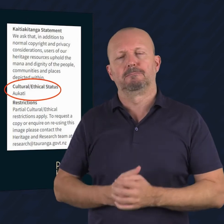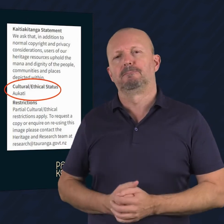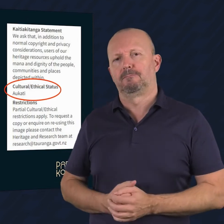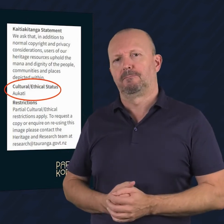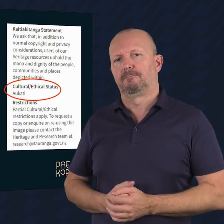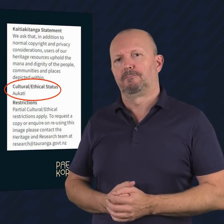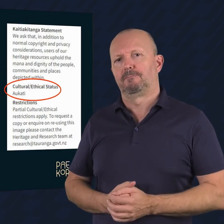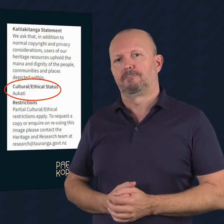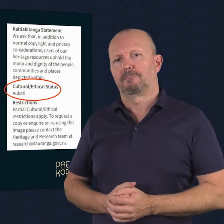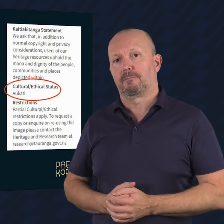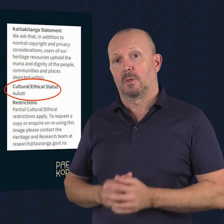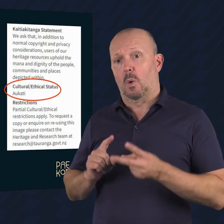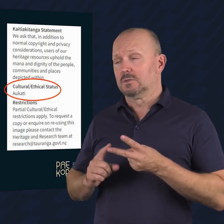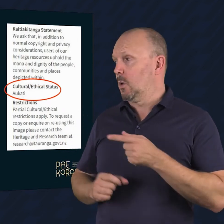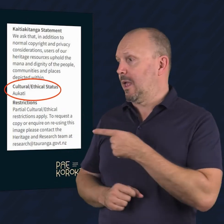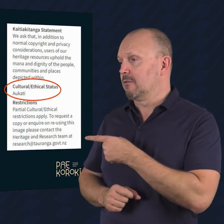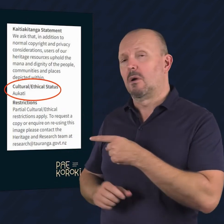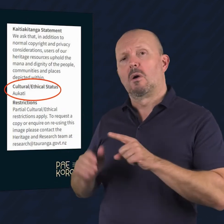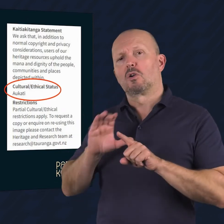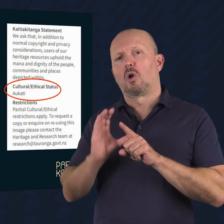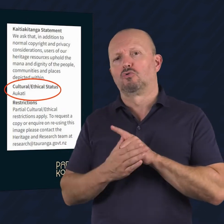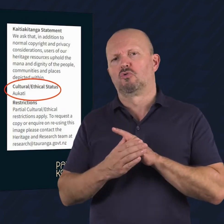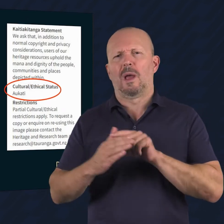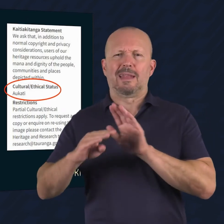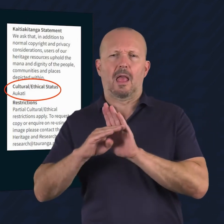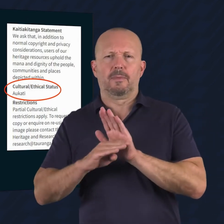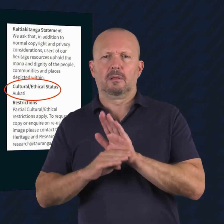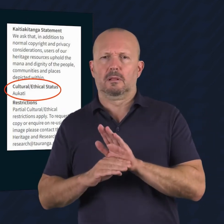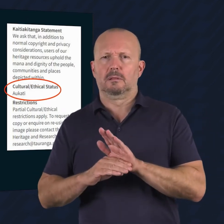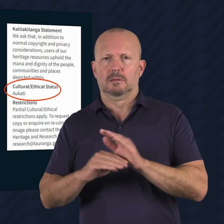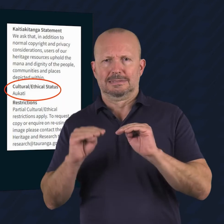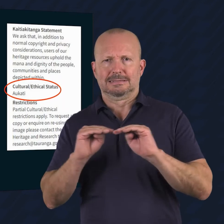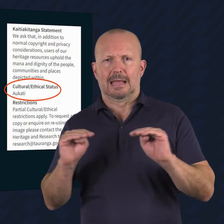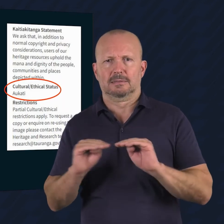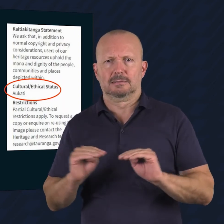We've introduced cultural ethical status. This is also a new metadata field.